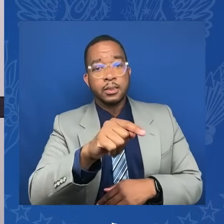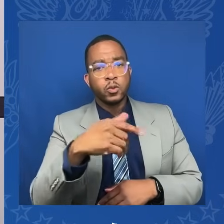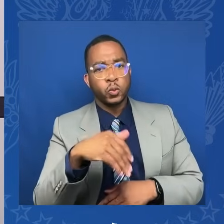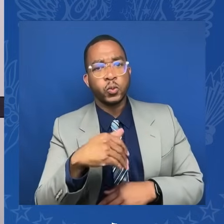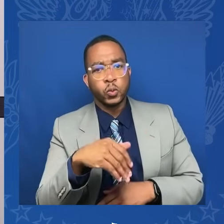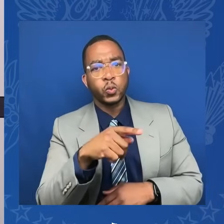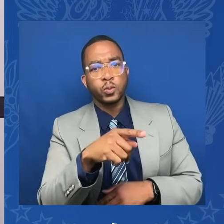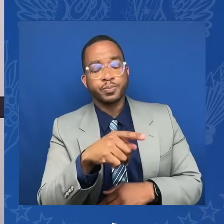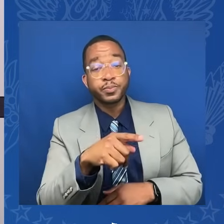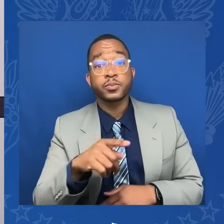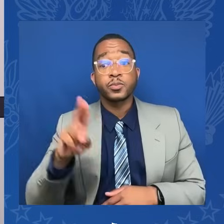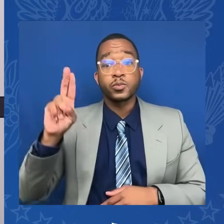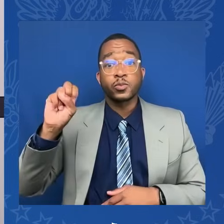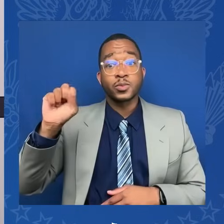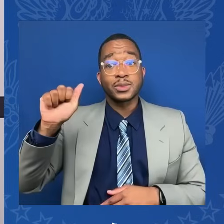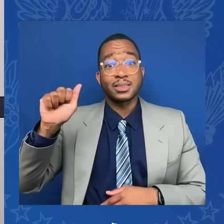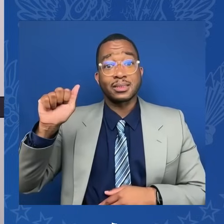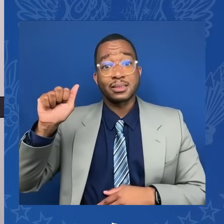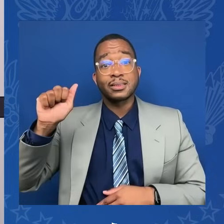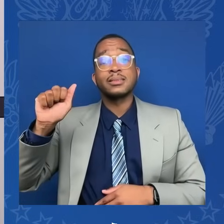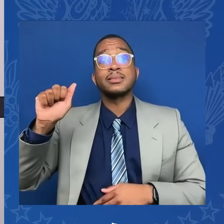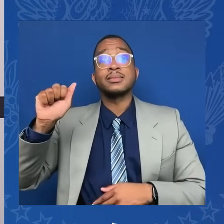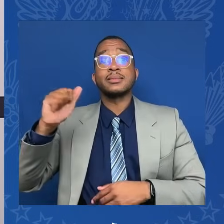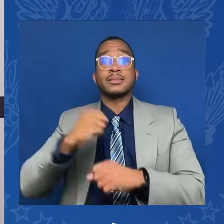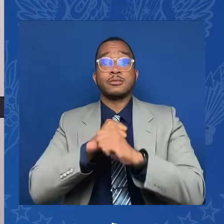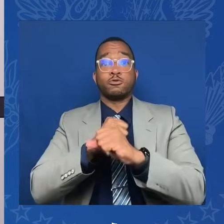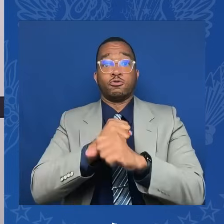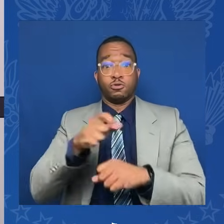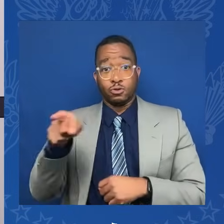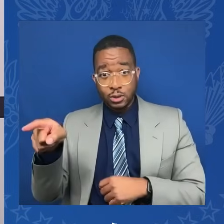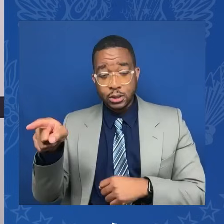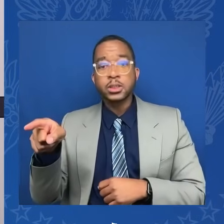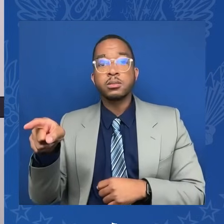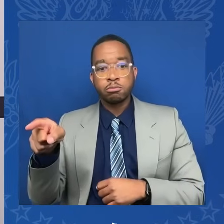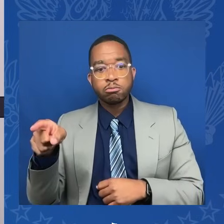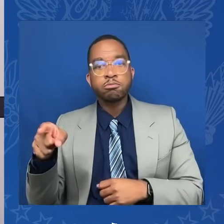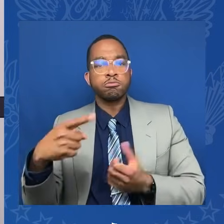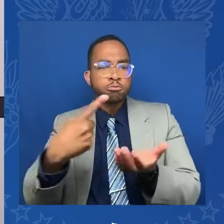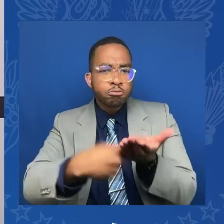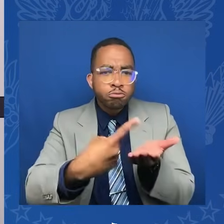But, of course, jointly, we will double down to avoid a regional escalation --